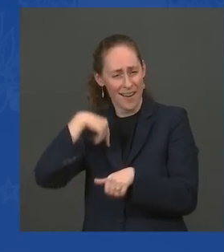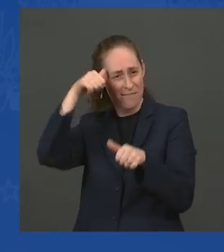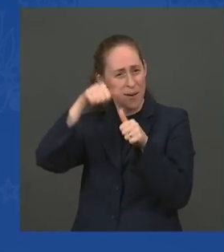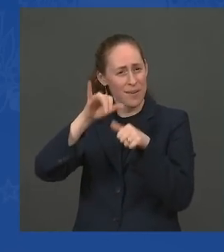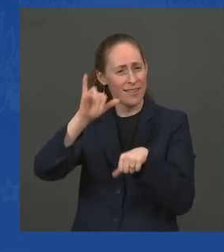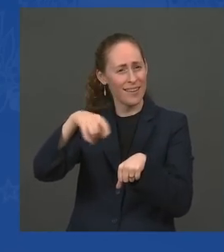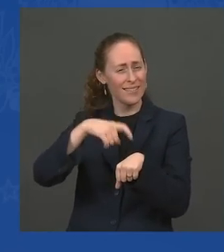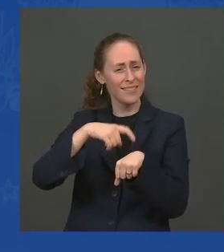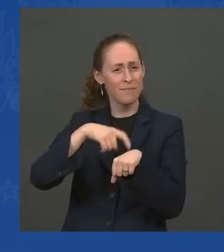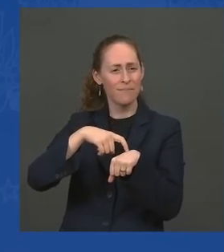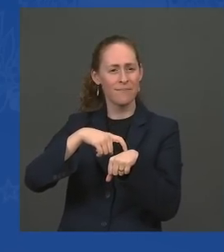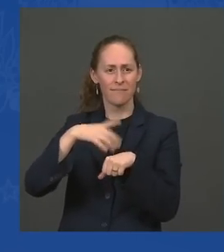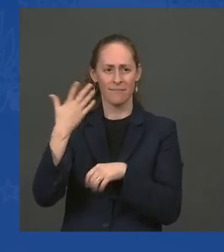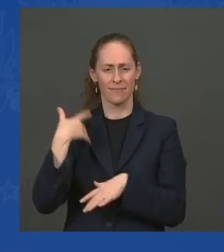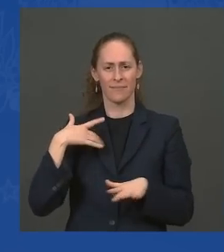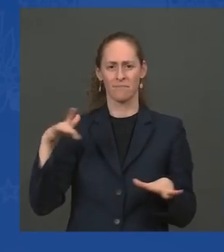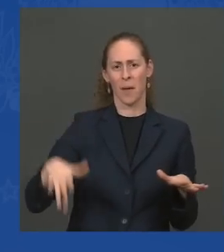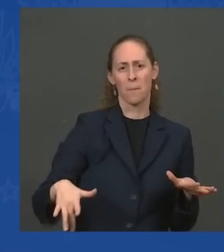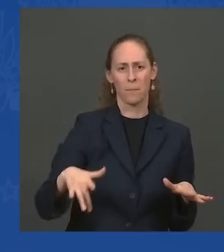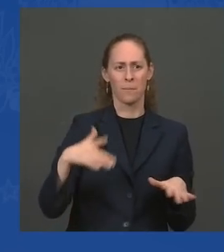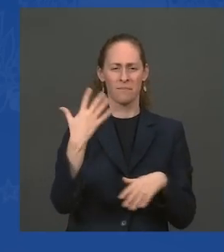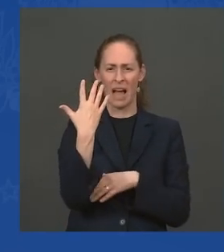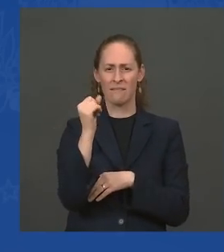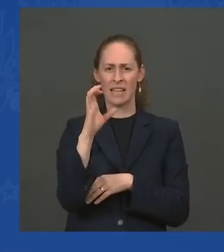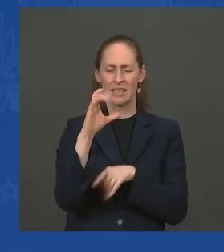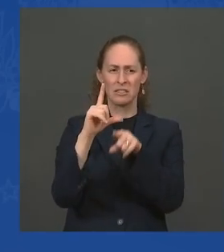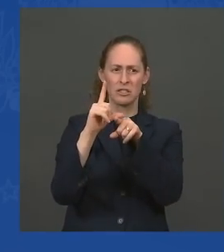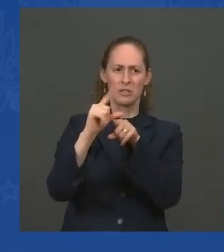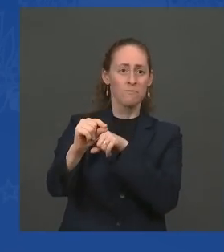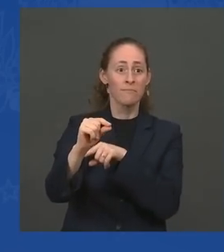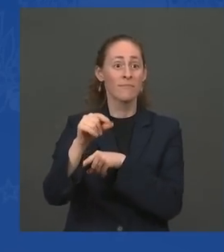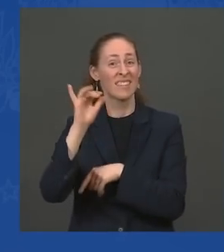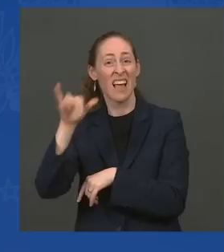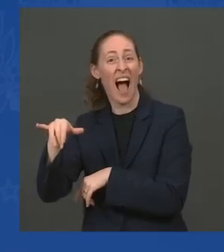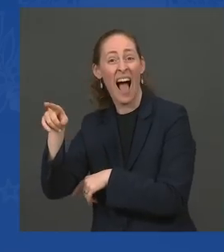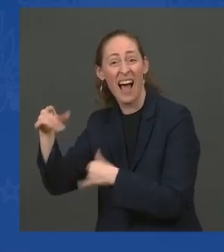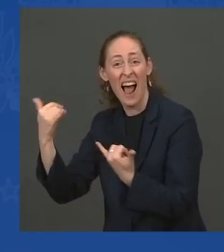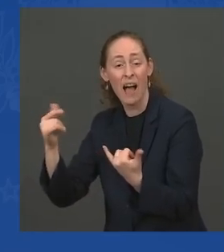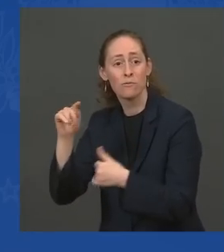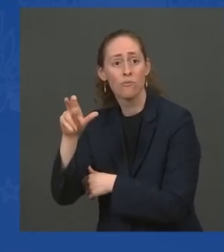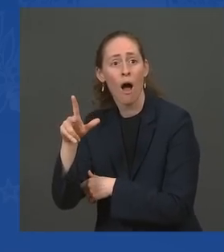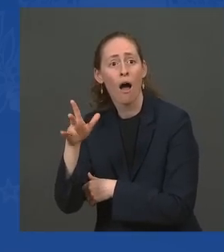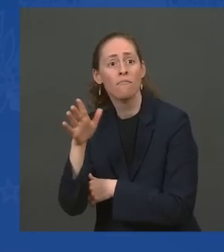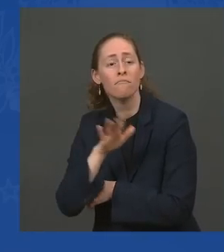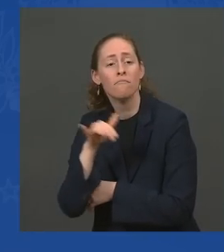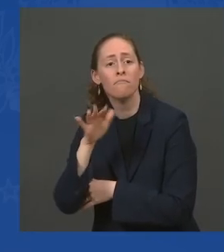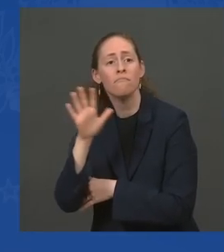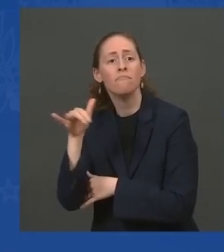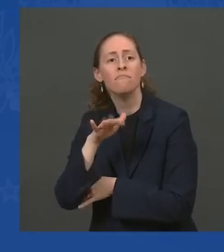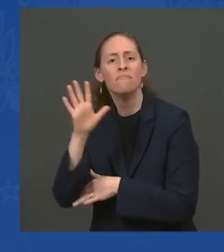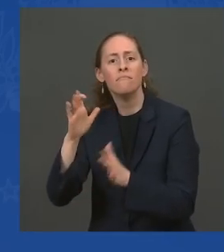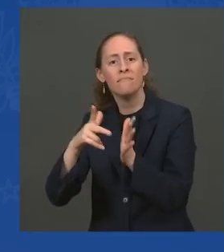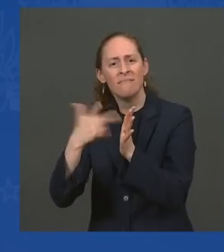This truck -- three times heavier, 0